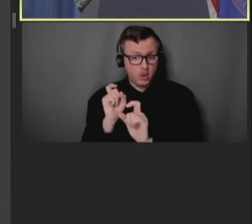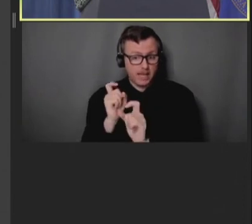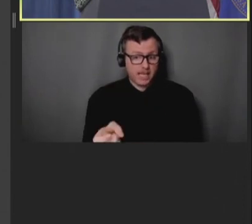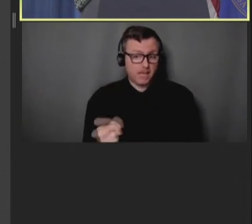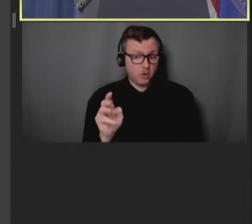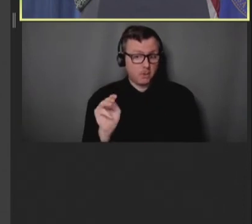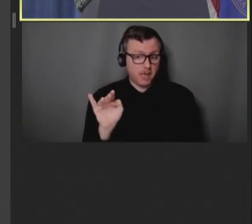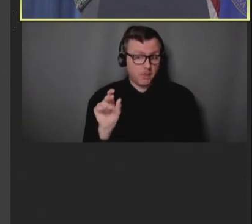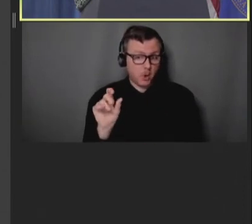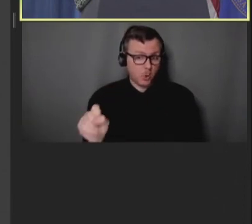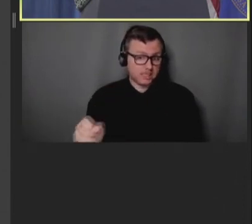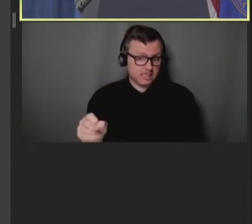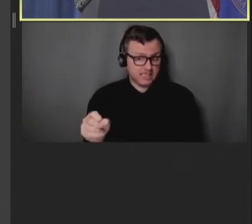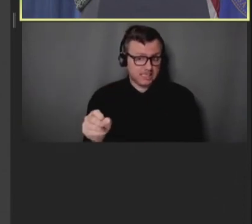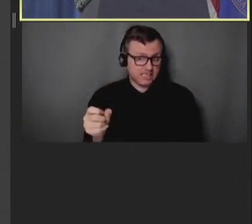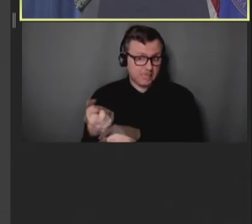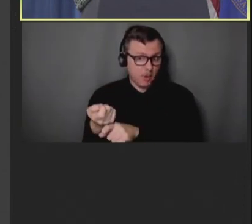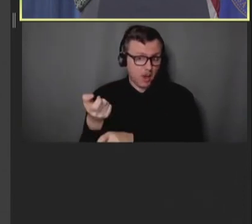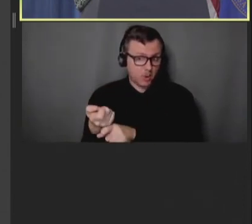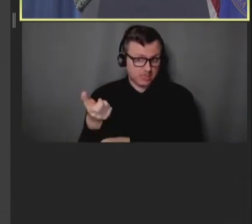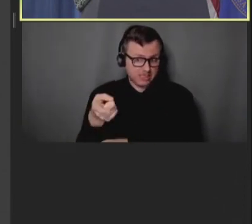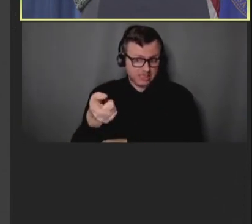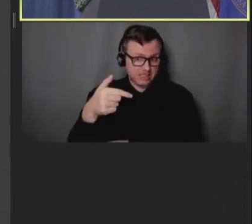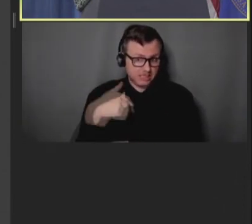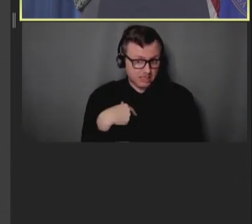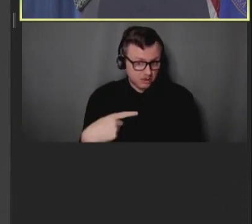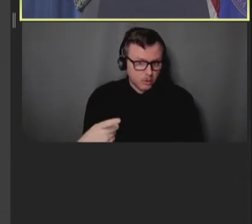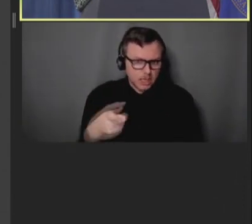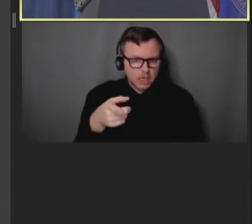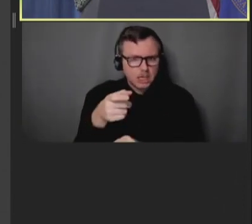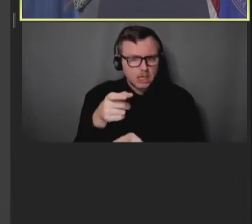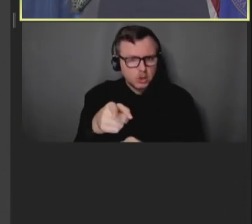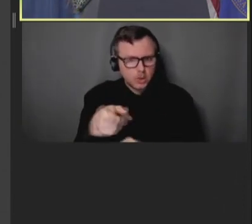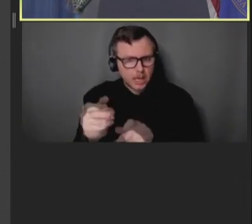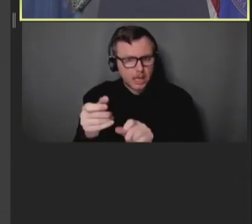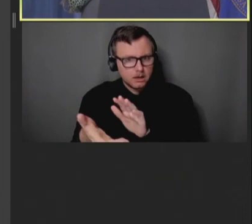come learn the computer system, we can all give a shot, can't we? And they showed up.